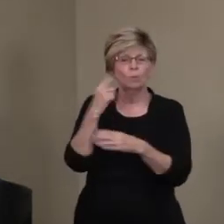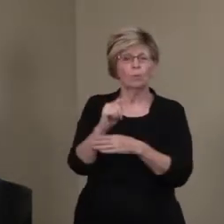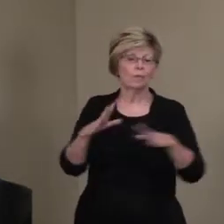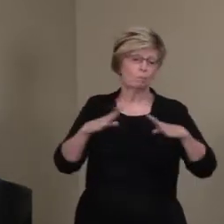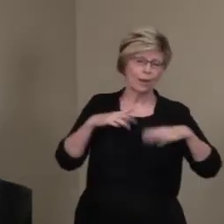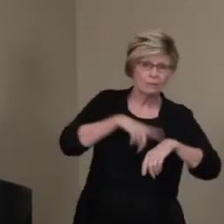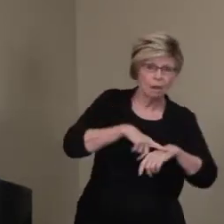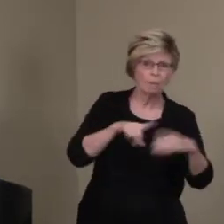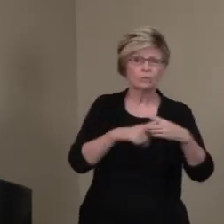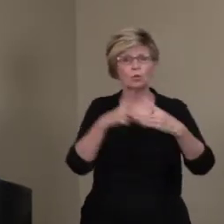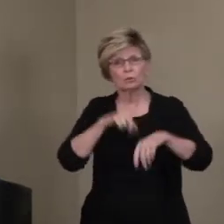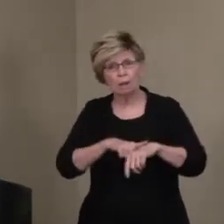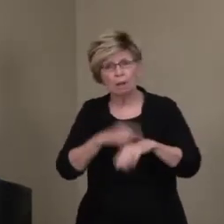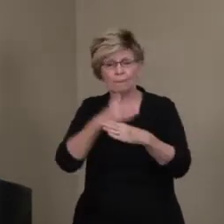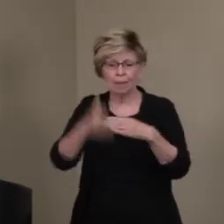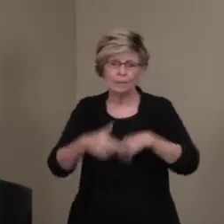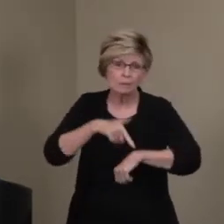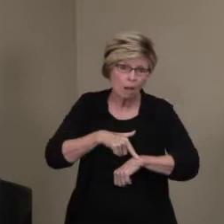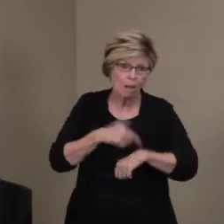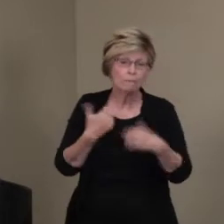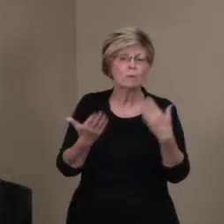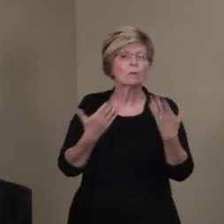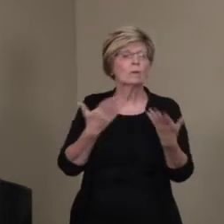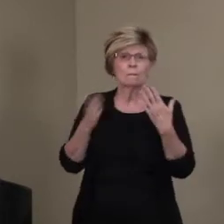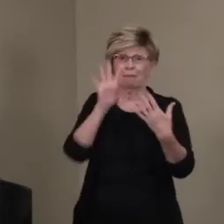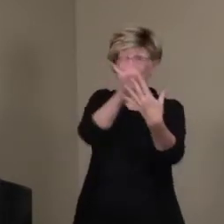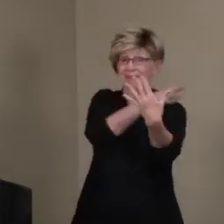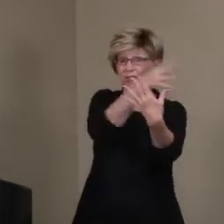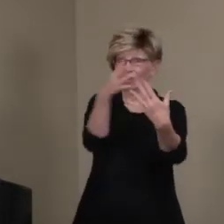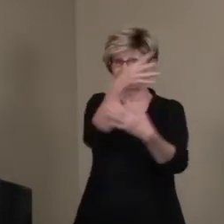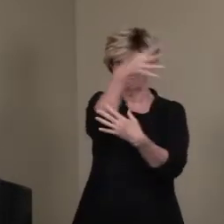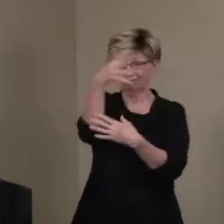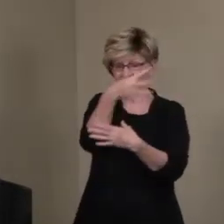happened what is they need to do when is maybe break time or lunchtime and so the